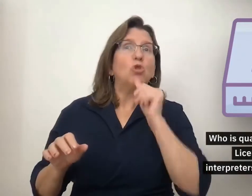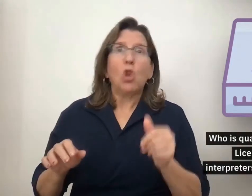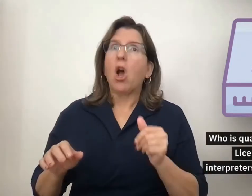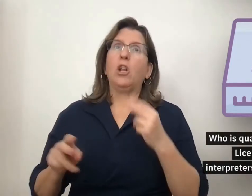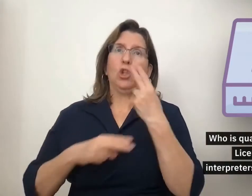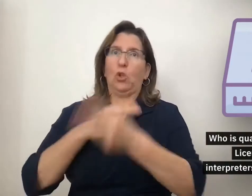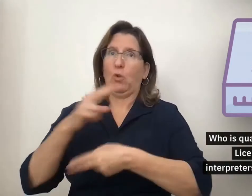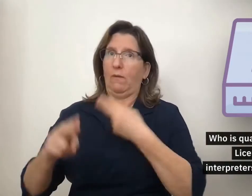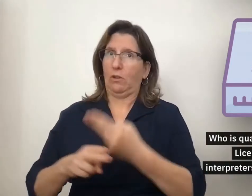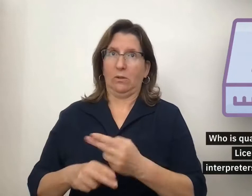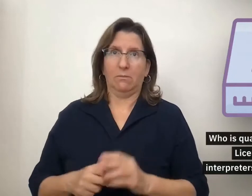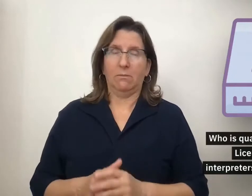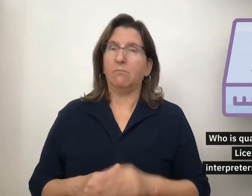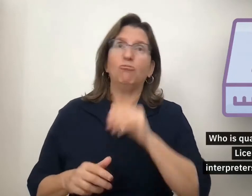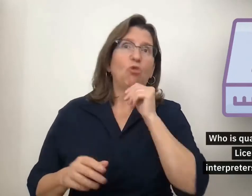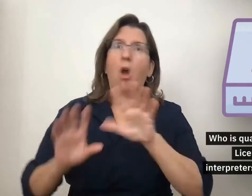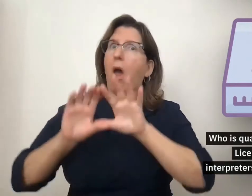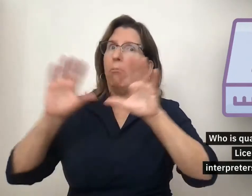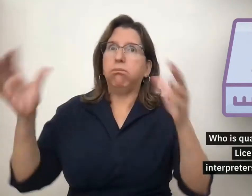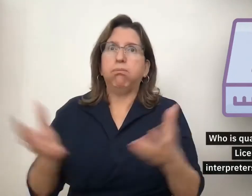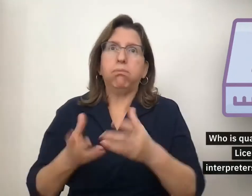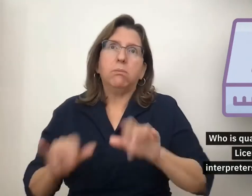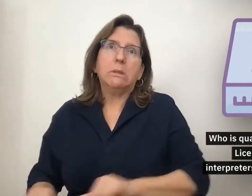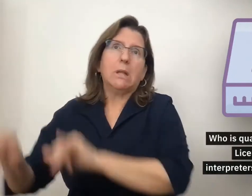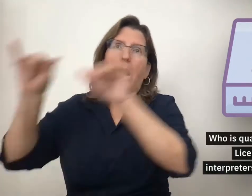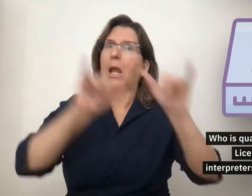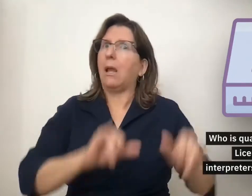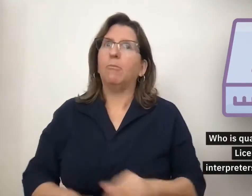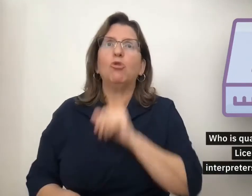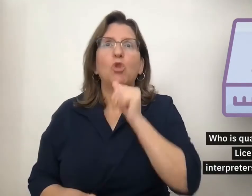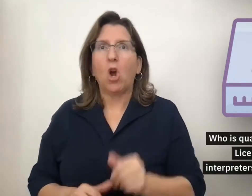Sign language is NOT universal.